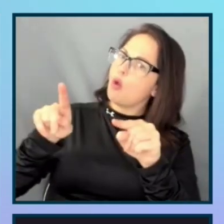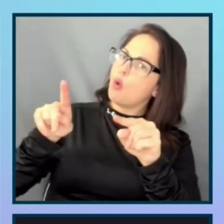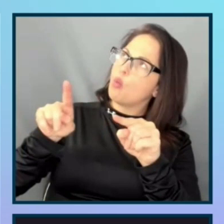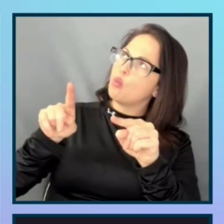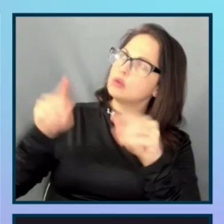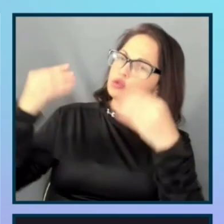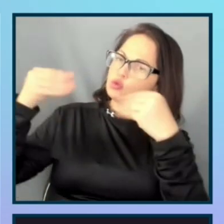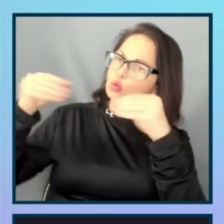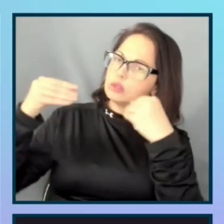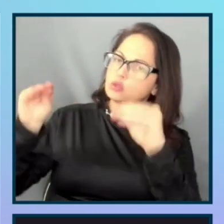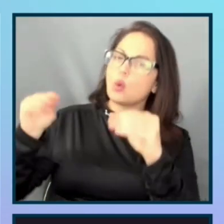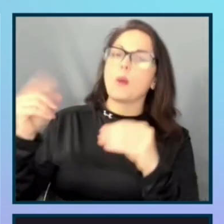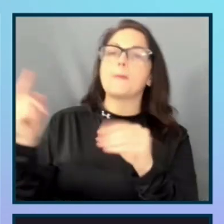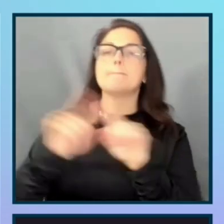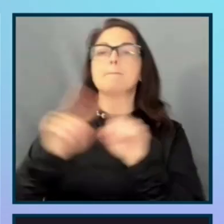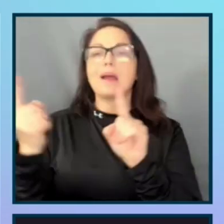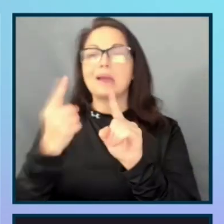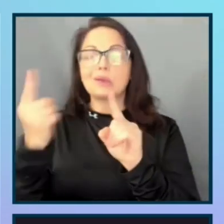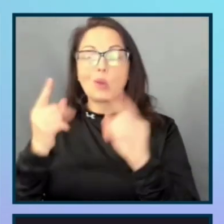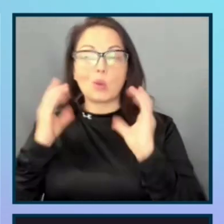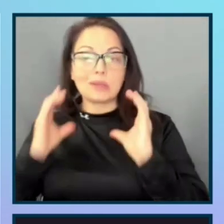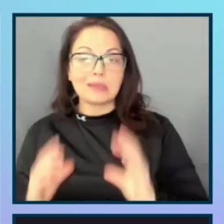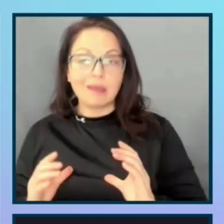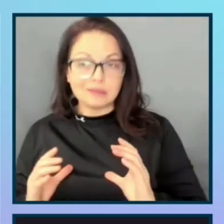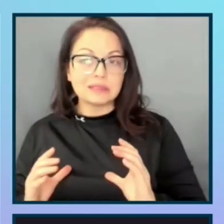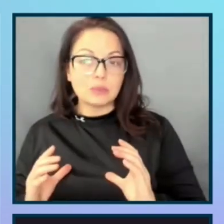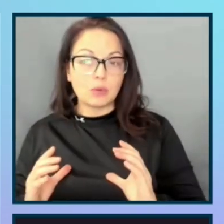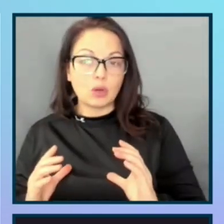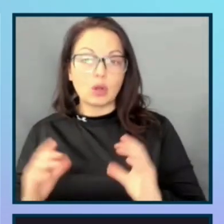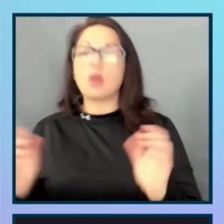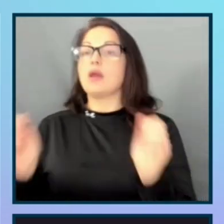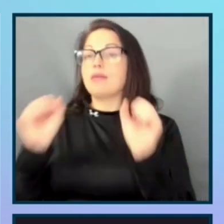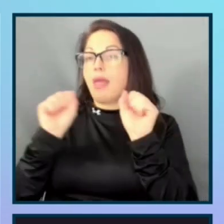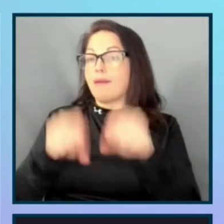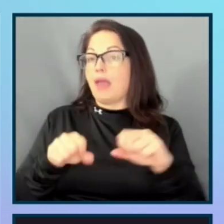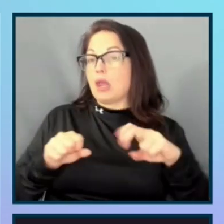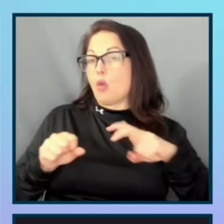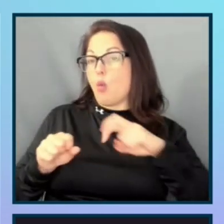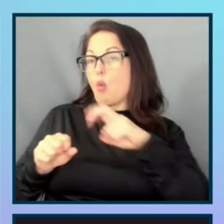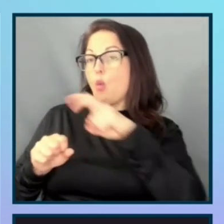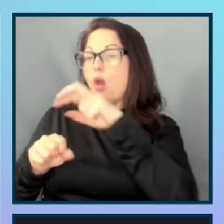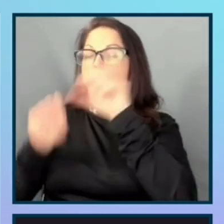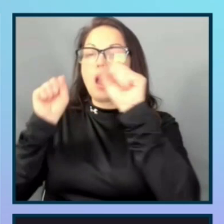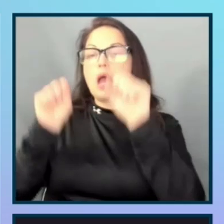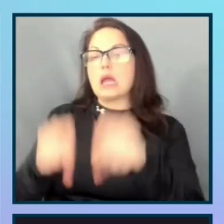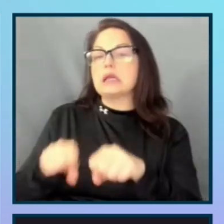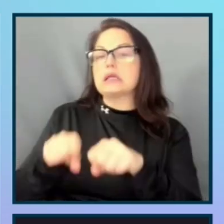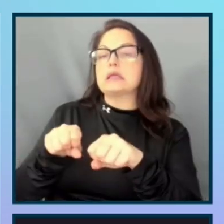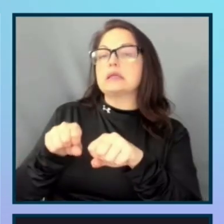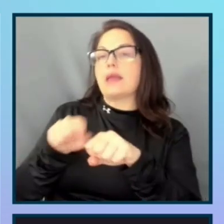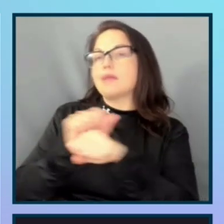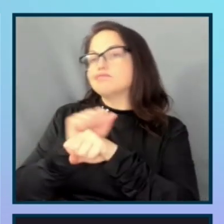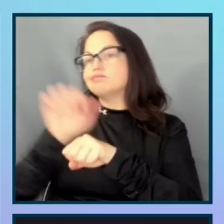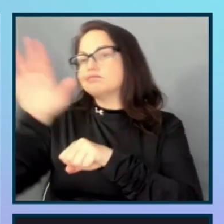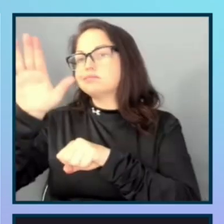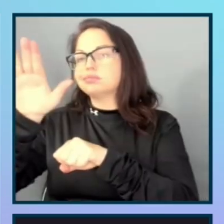so why would they spend the money on placing the wheelchair in the place? And in that way it's kind of similar to your analytics tool,